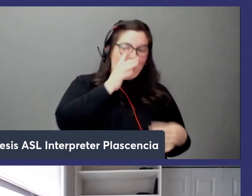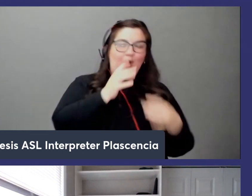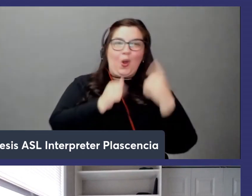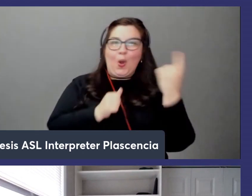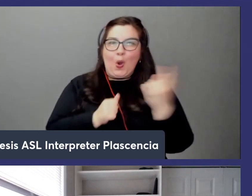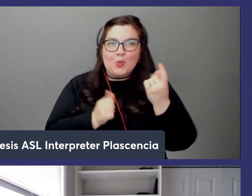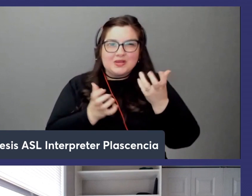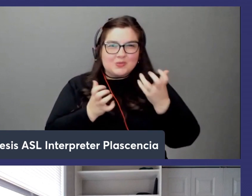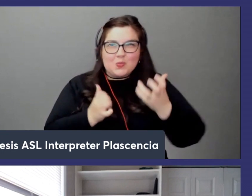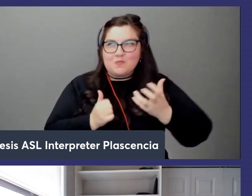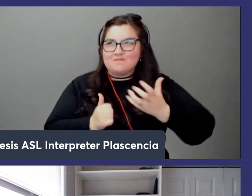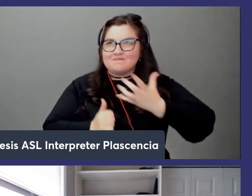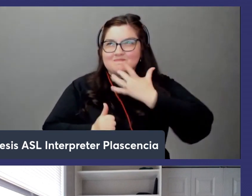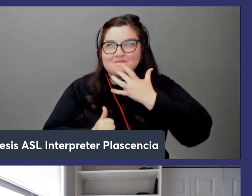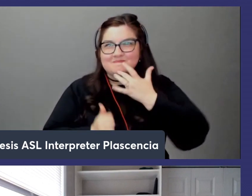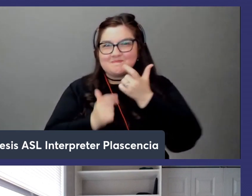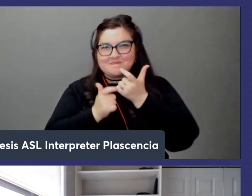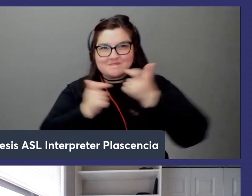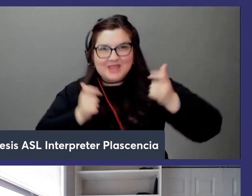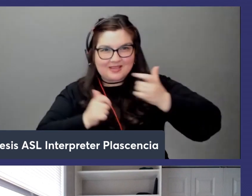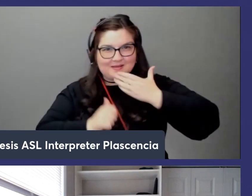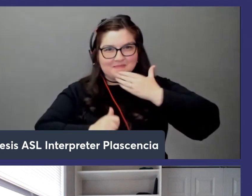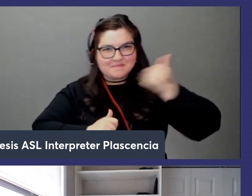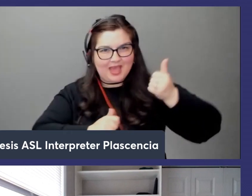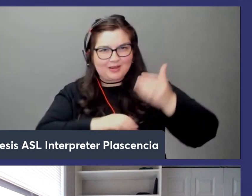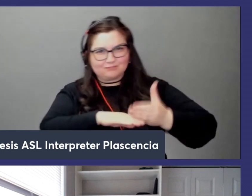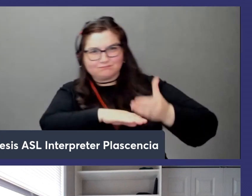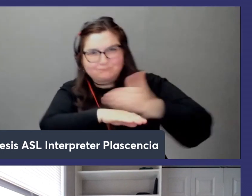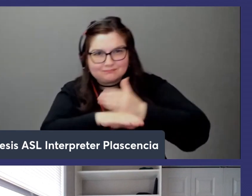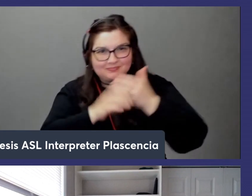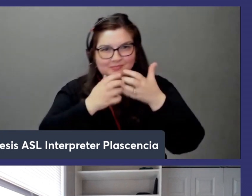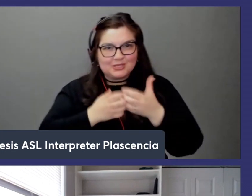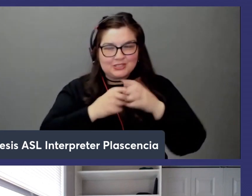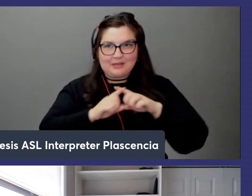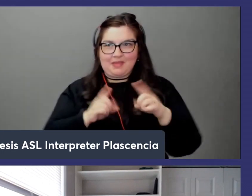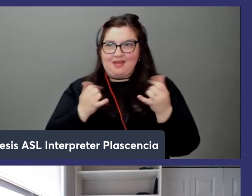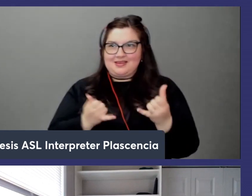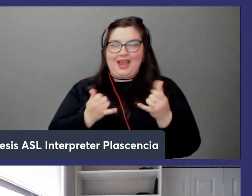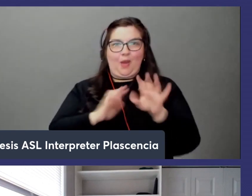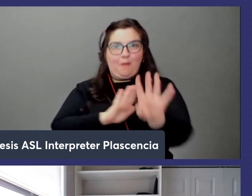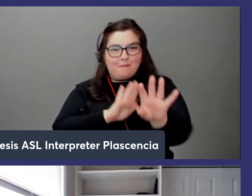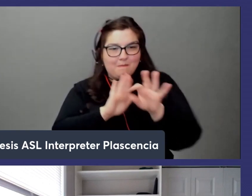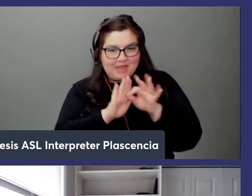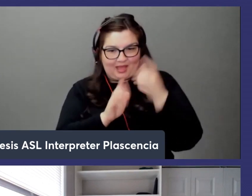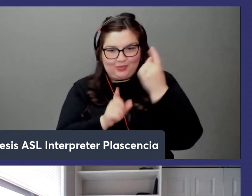And I love that we're able to now, again, what I was saying before, pick the right tool for the right application